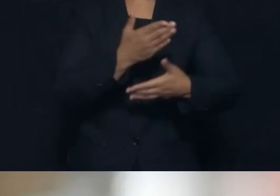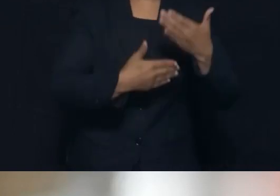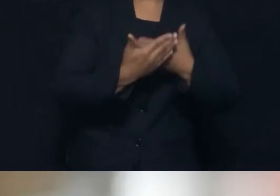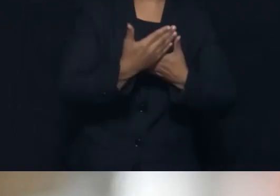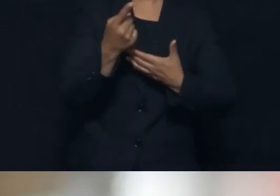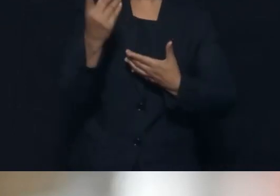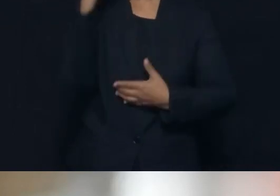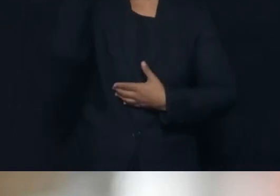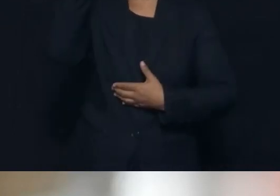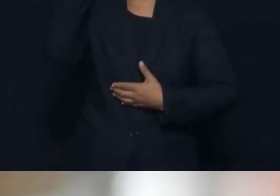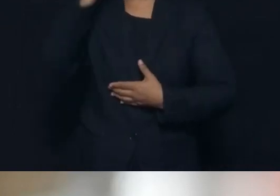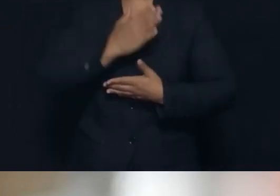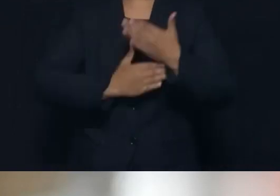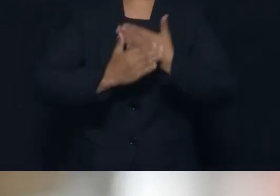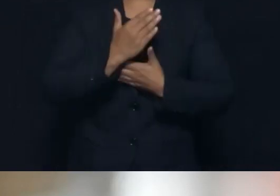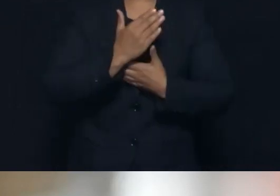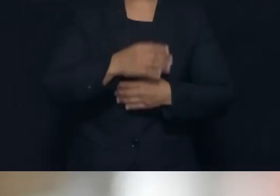The structural funds, there it is the reality.